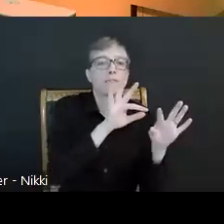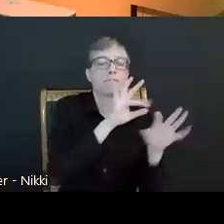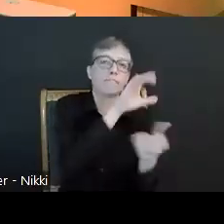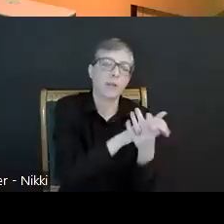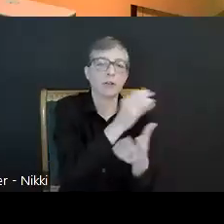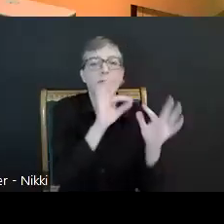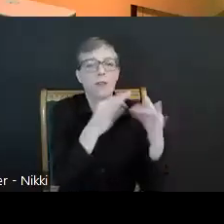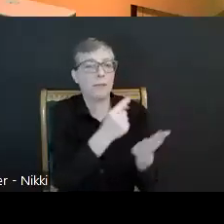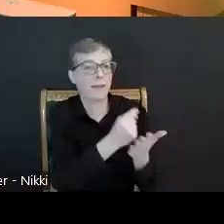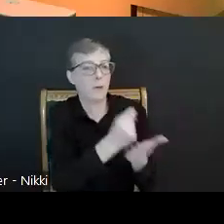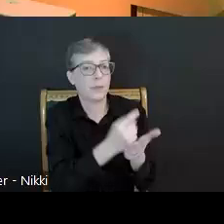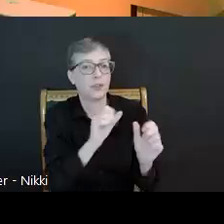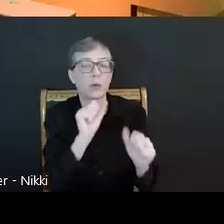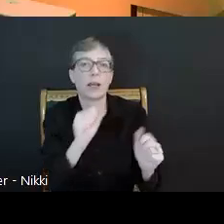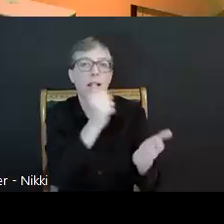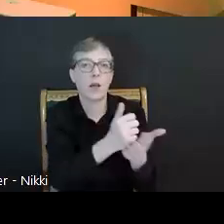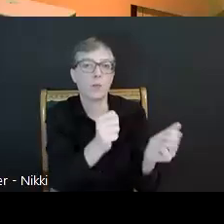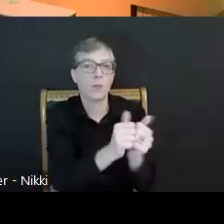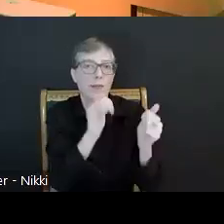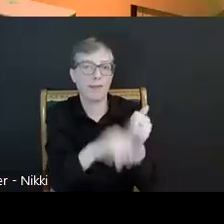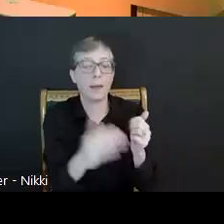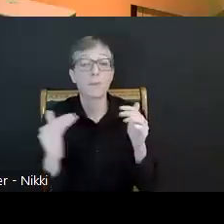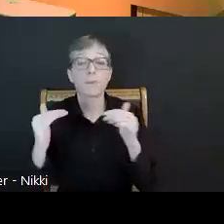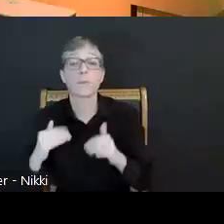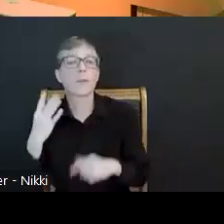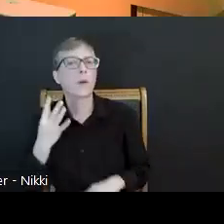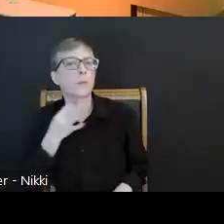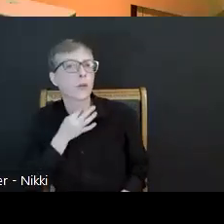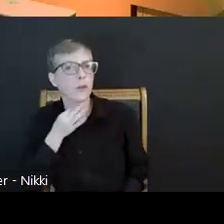heel might support transgender individuals who have experienced ipv you mentioned that